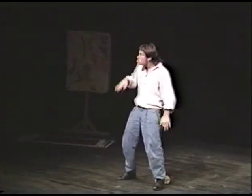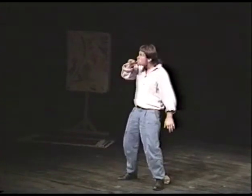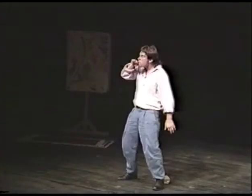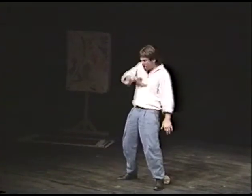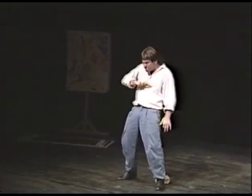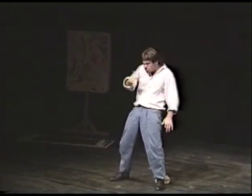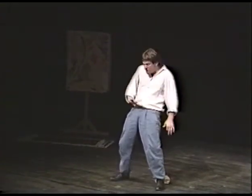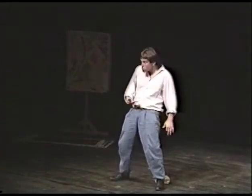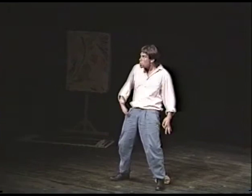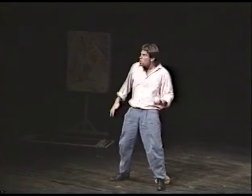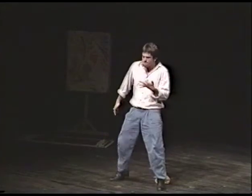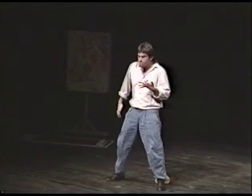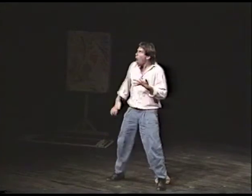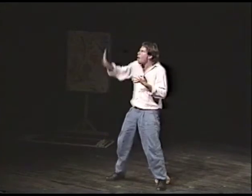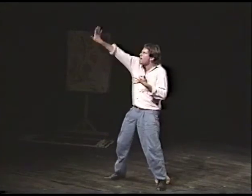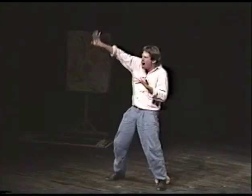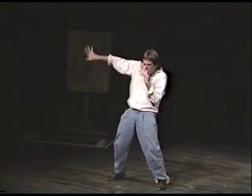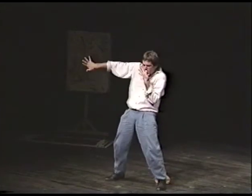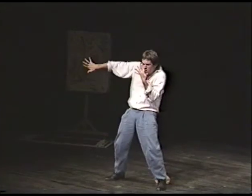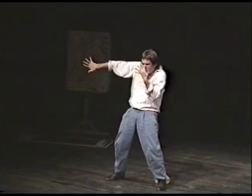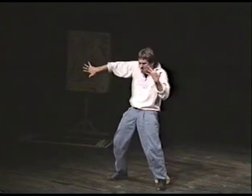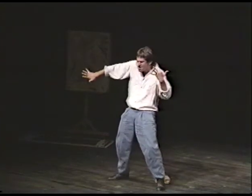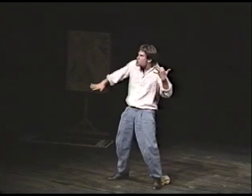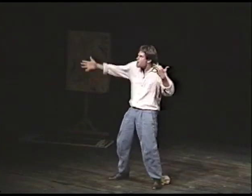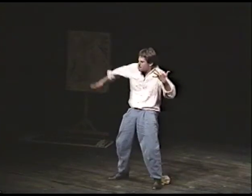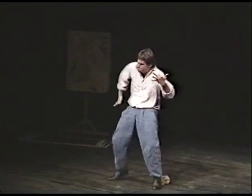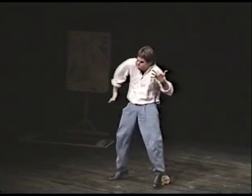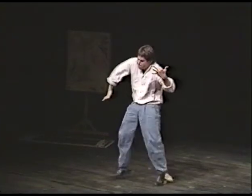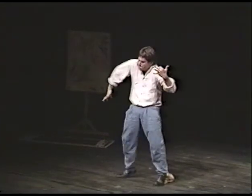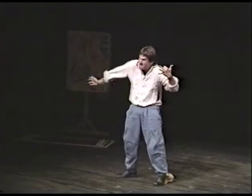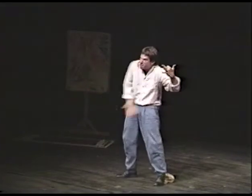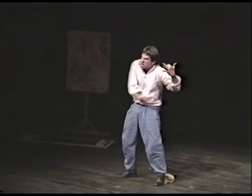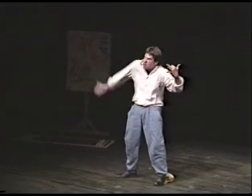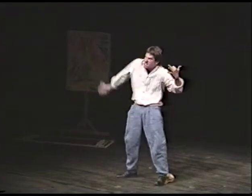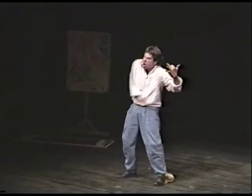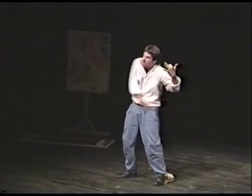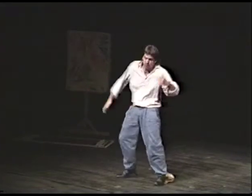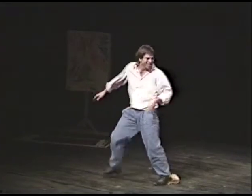past a pot belly Havana-smoking man with a missing digit.